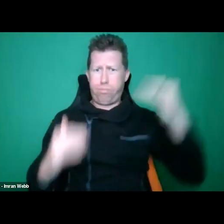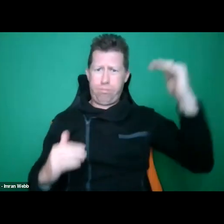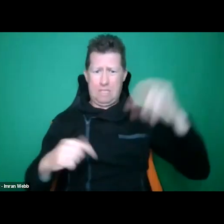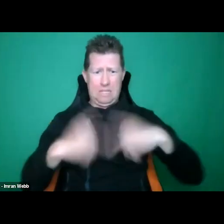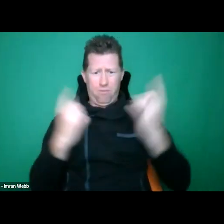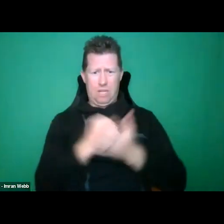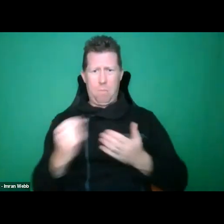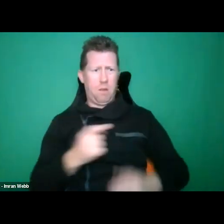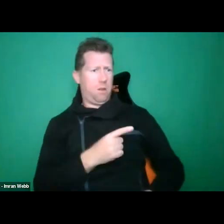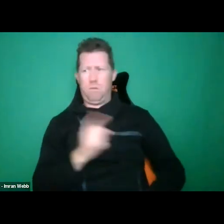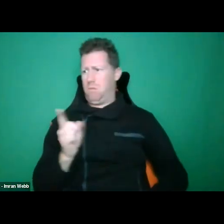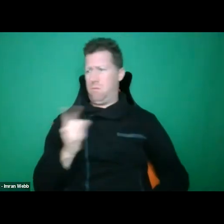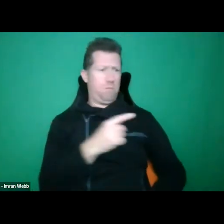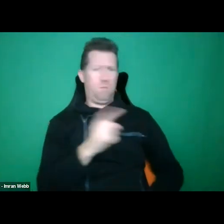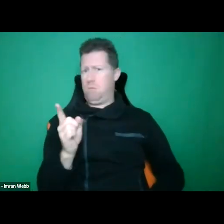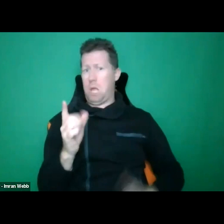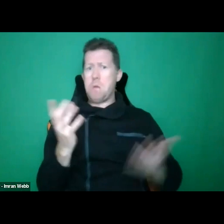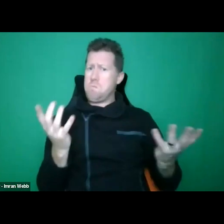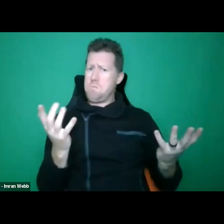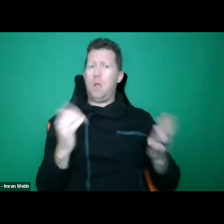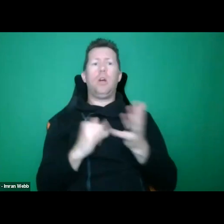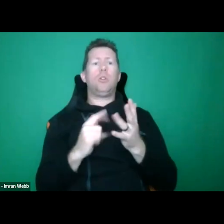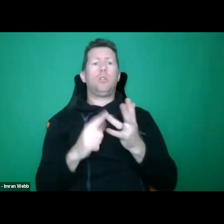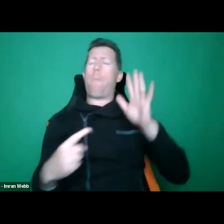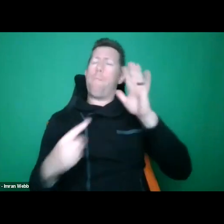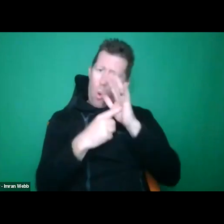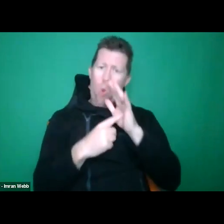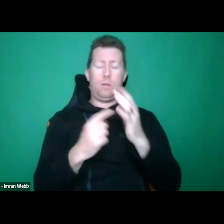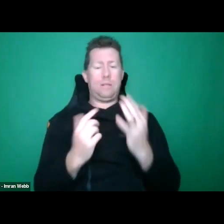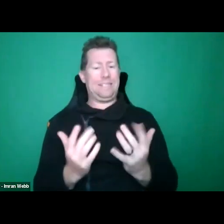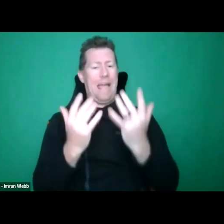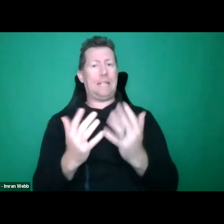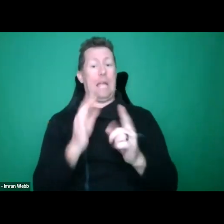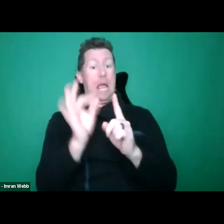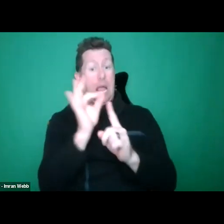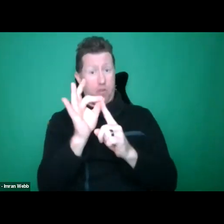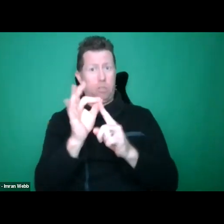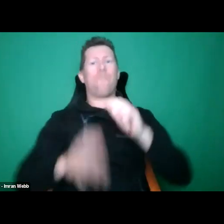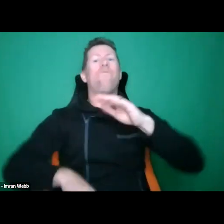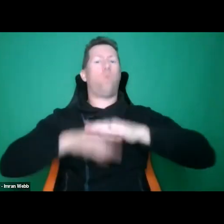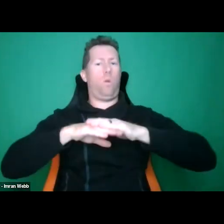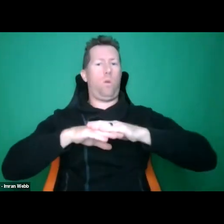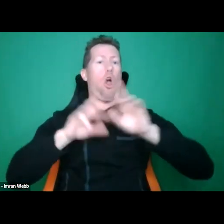So it's vital that the data is accurate and complete and obviously there is some way to go and you heard the emphasis